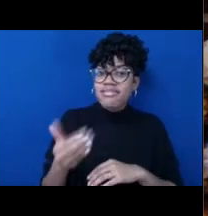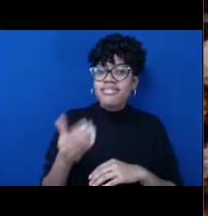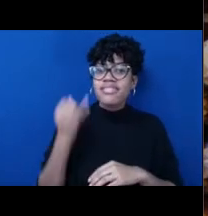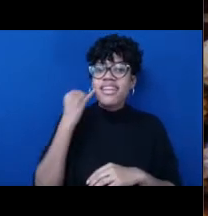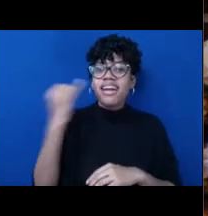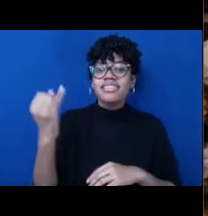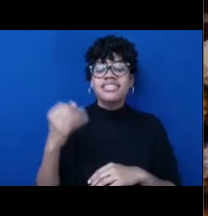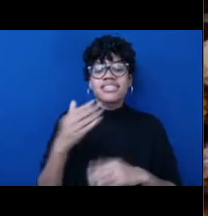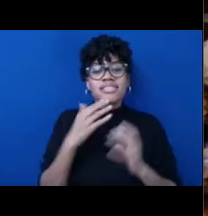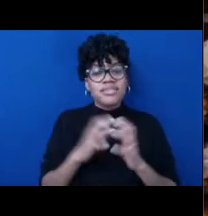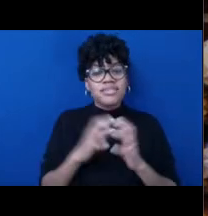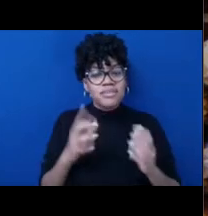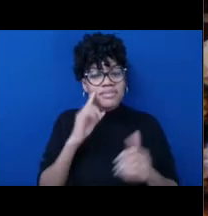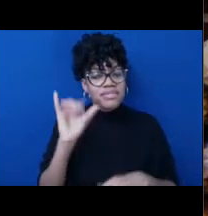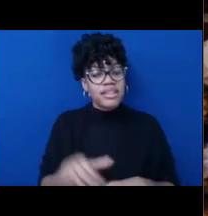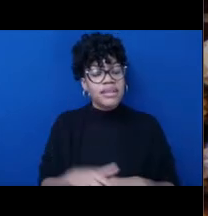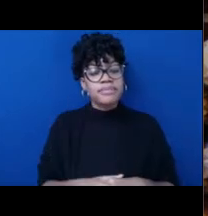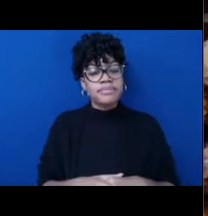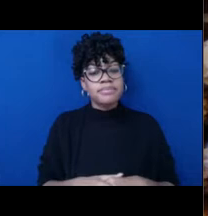All right, let's jump into our activity.